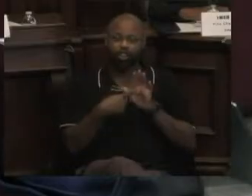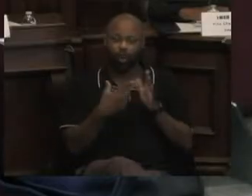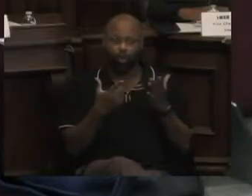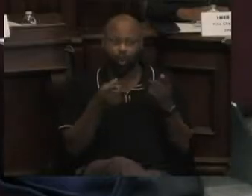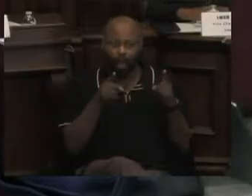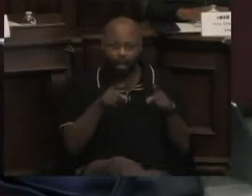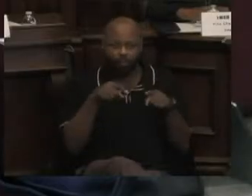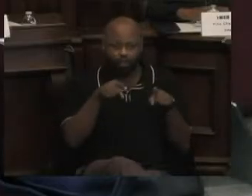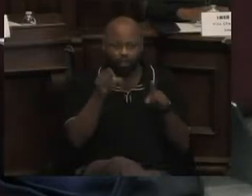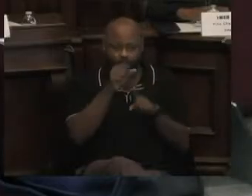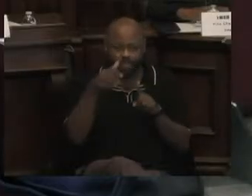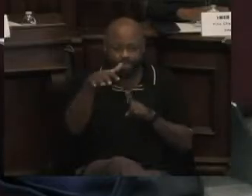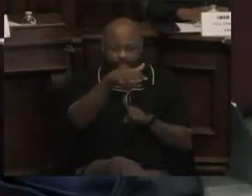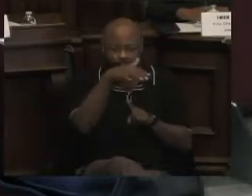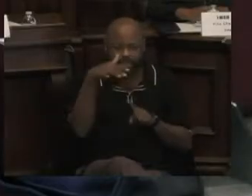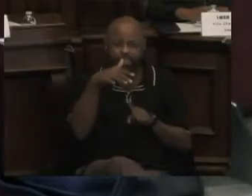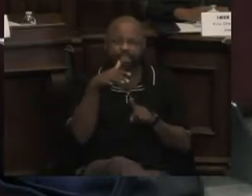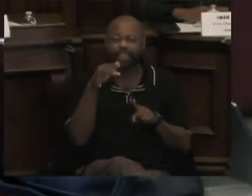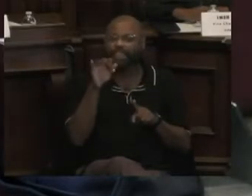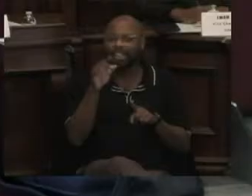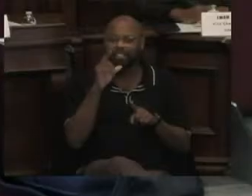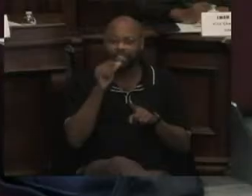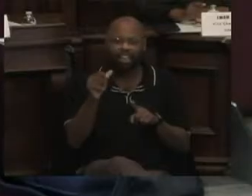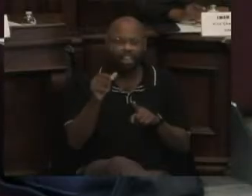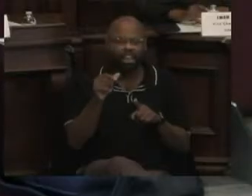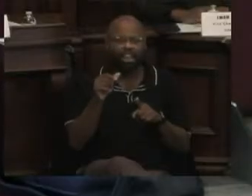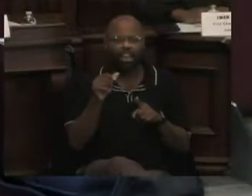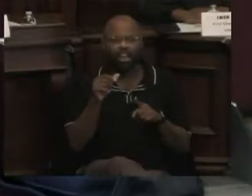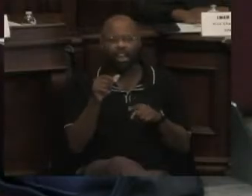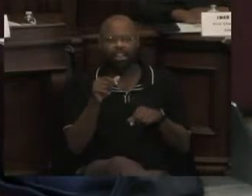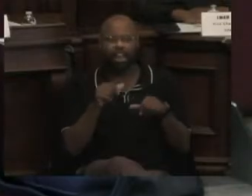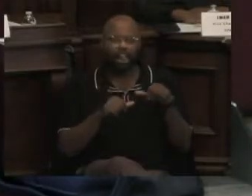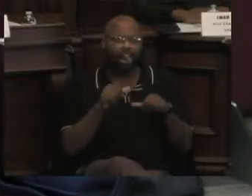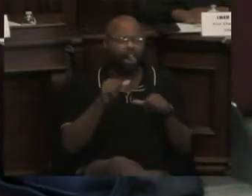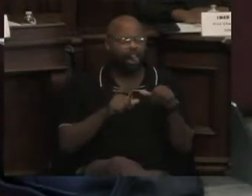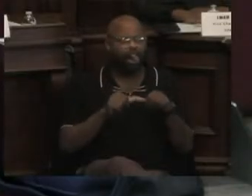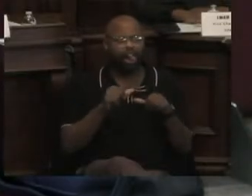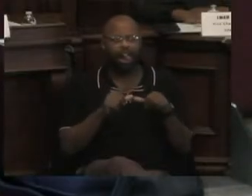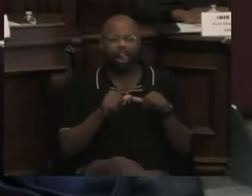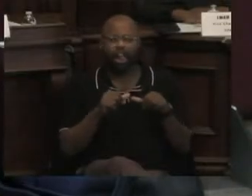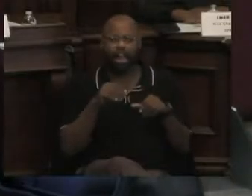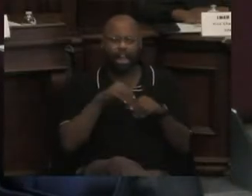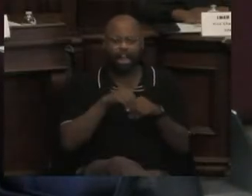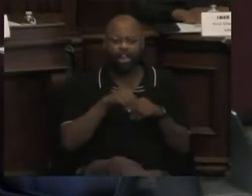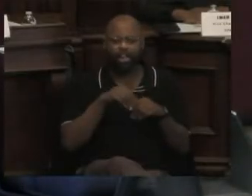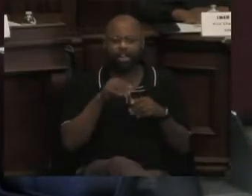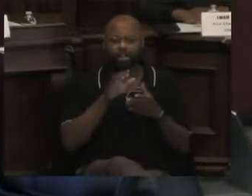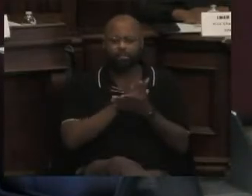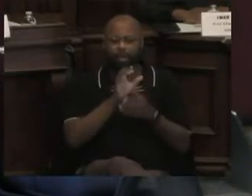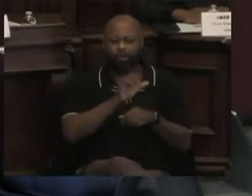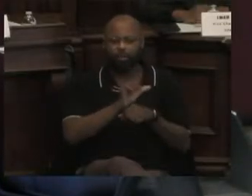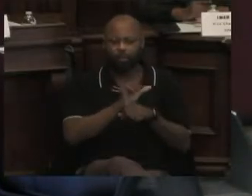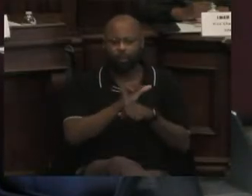know, body worn camera footage, for example, can be used to show what happened at a scene